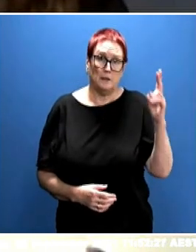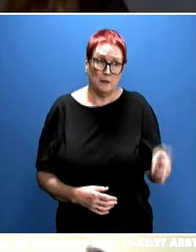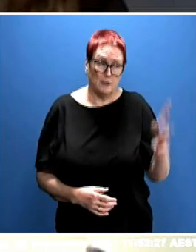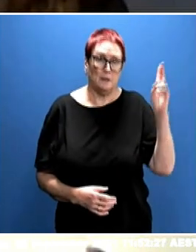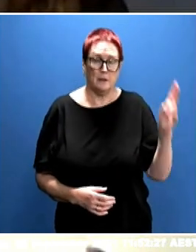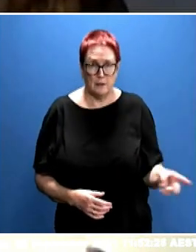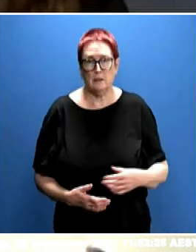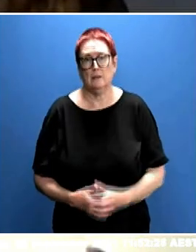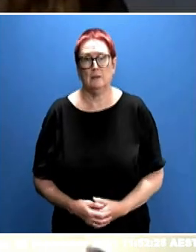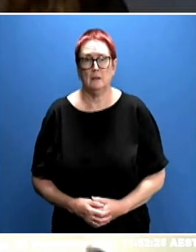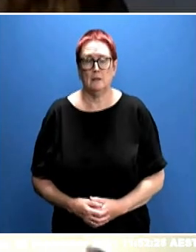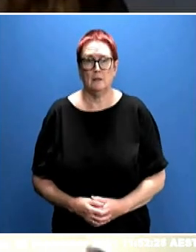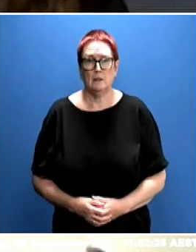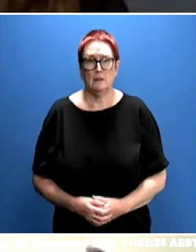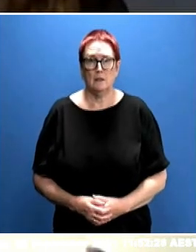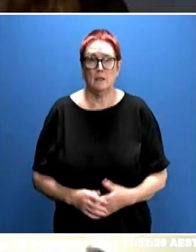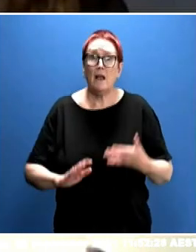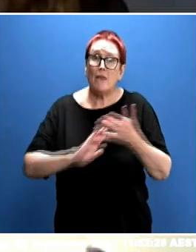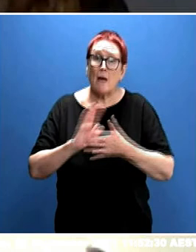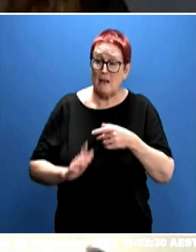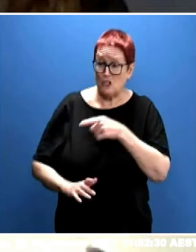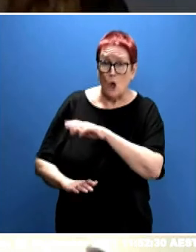and then children are subject to the usual